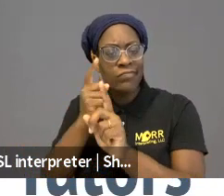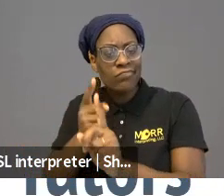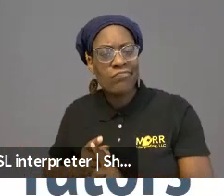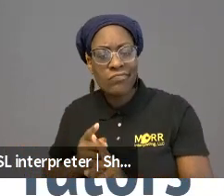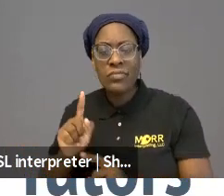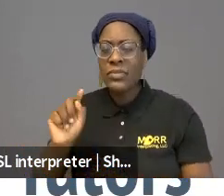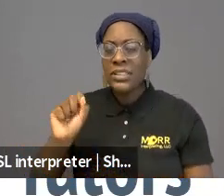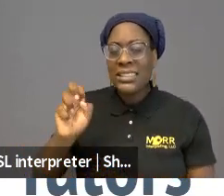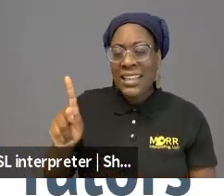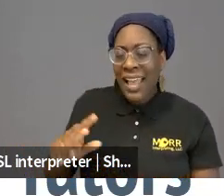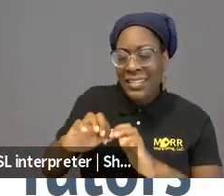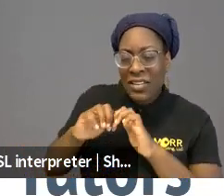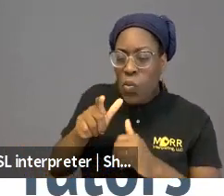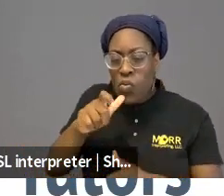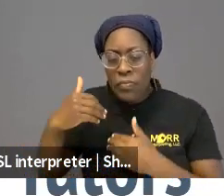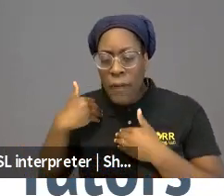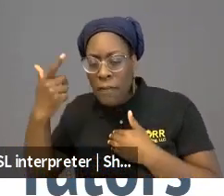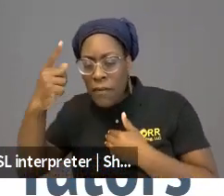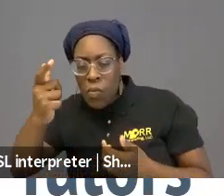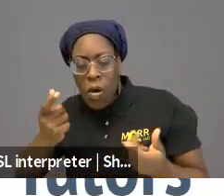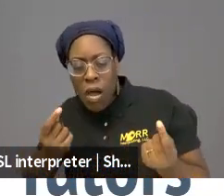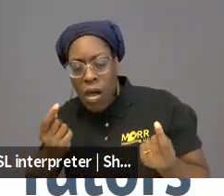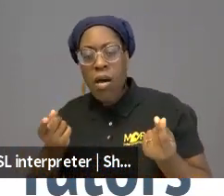and how they could leverage each other's strengths to meet their goals by the semester's end.